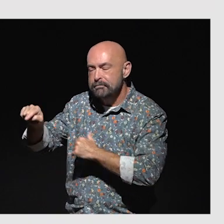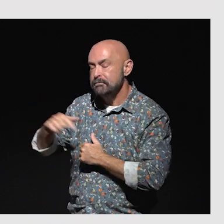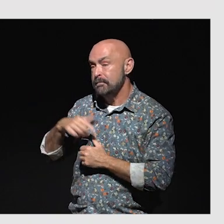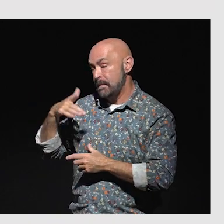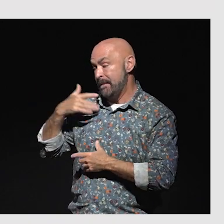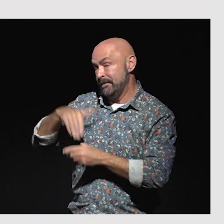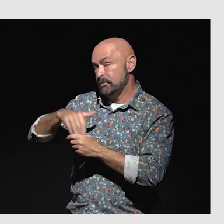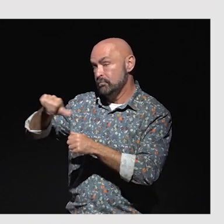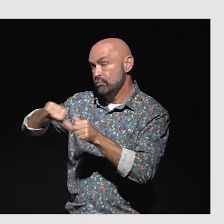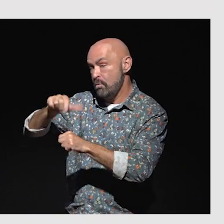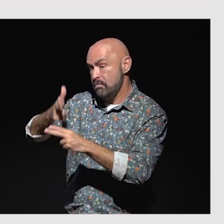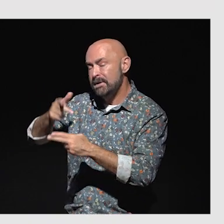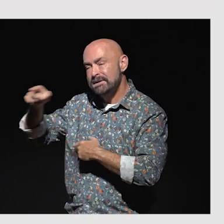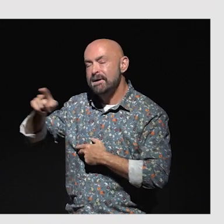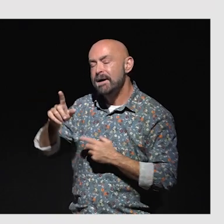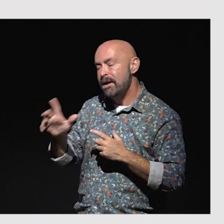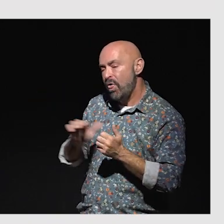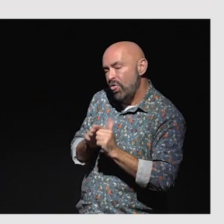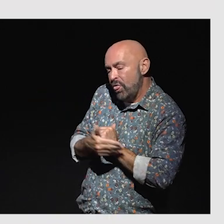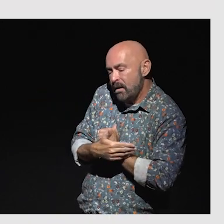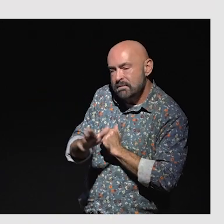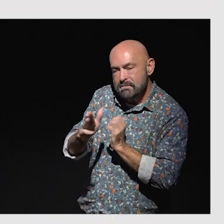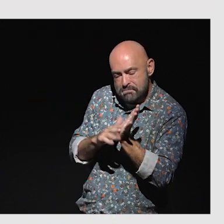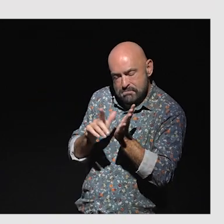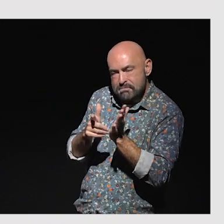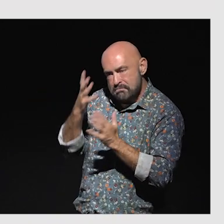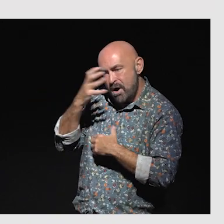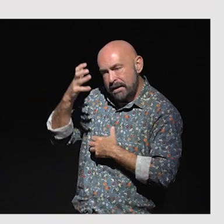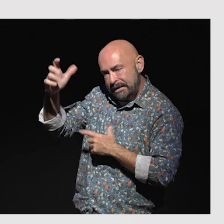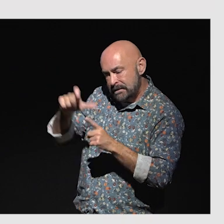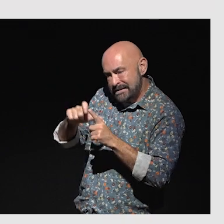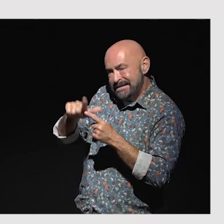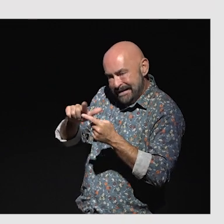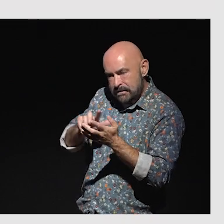and the mistress of the Marquis de Senonnes, of the Vicomte de Senonnes,